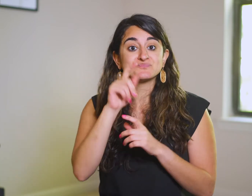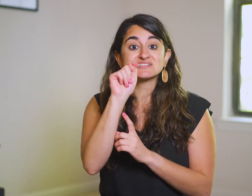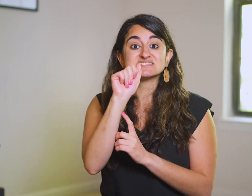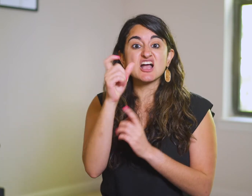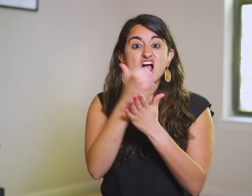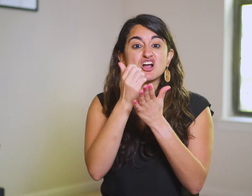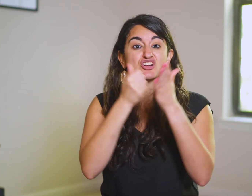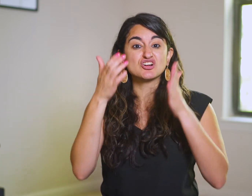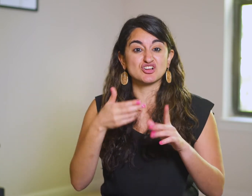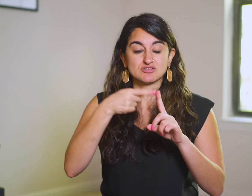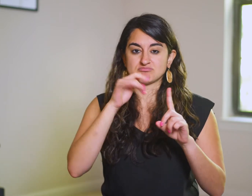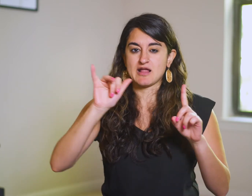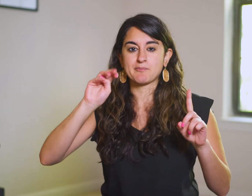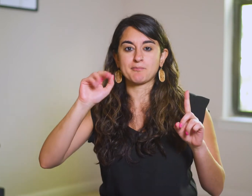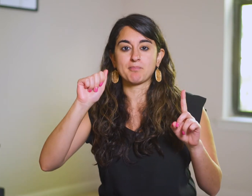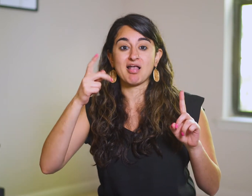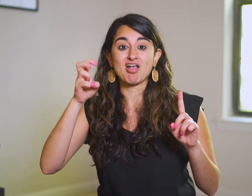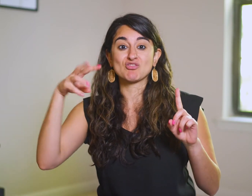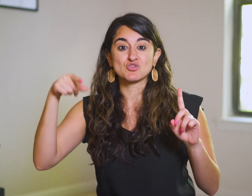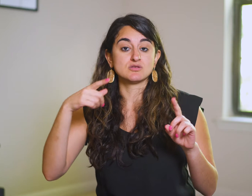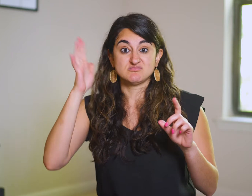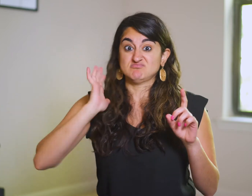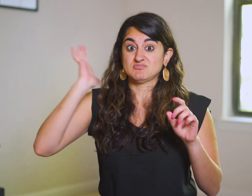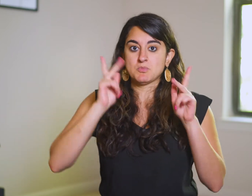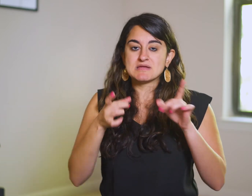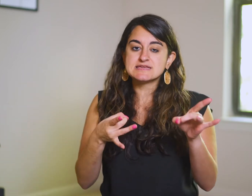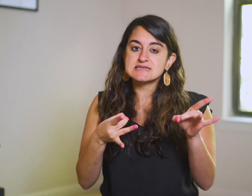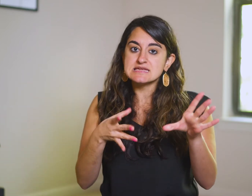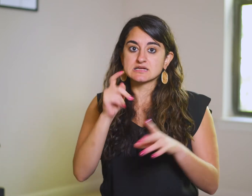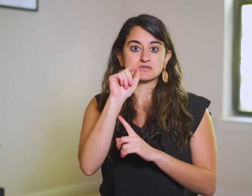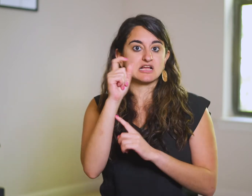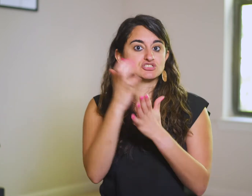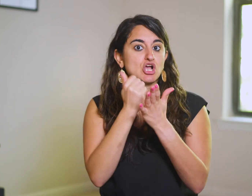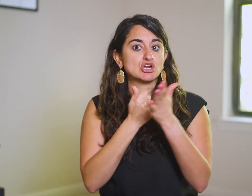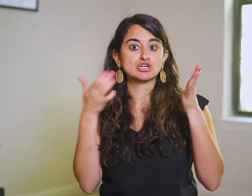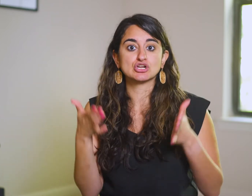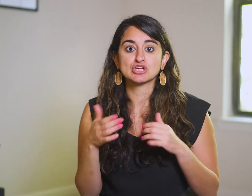Tax collectors like Matthew are especially hated in Jesus’ day.